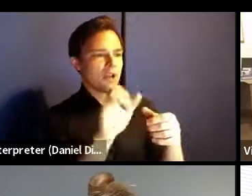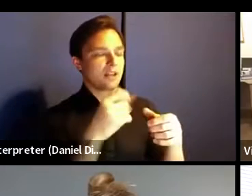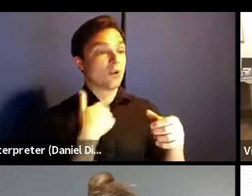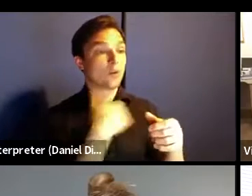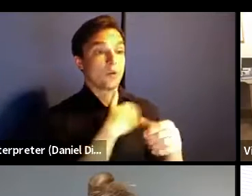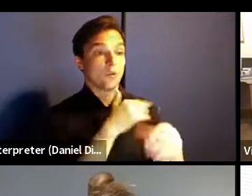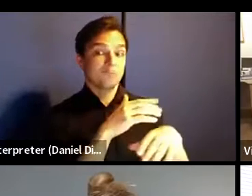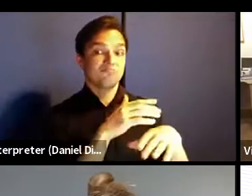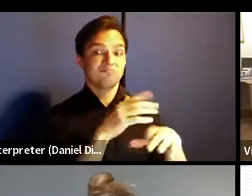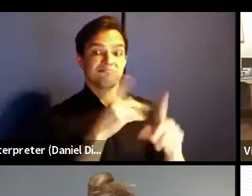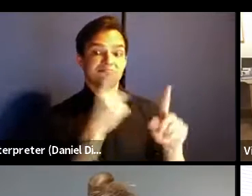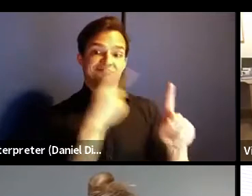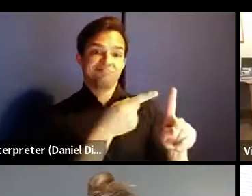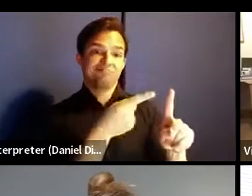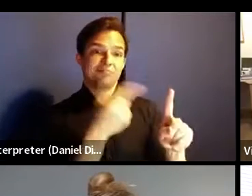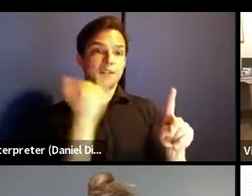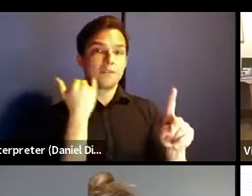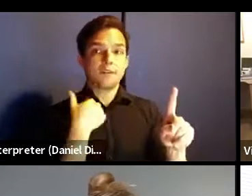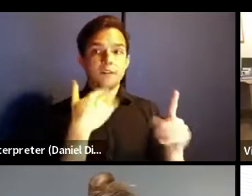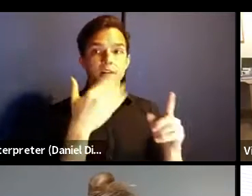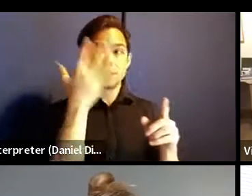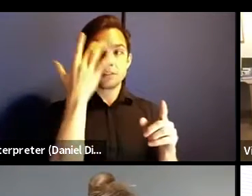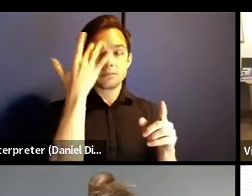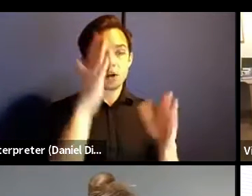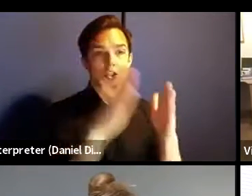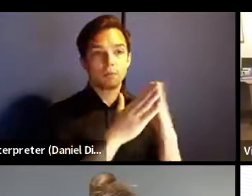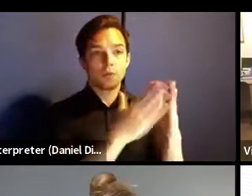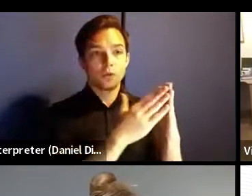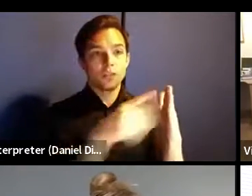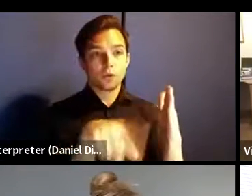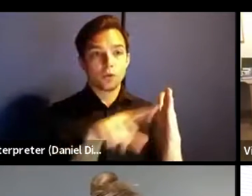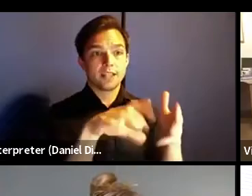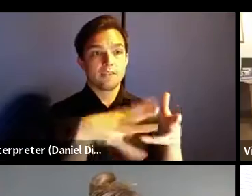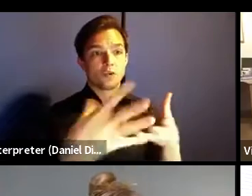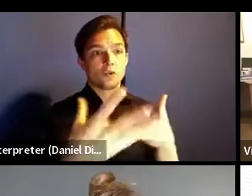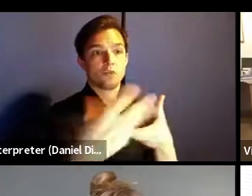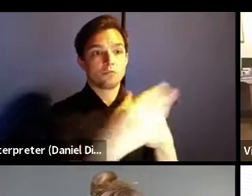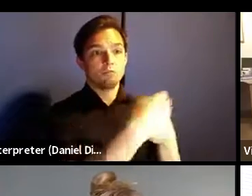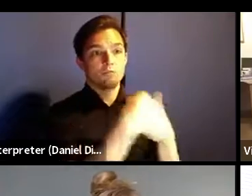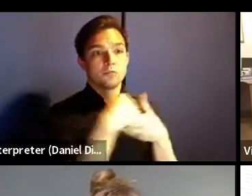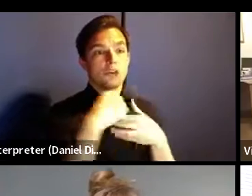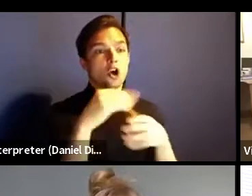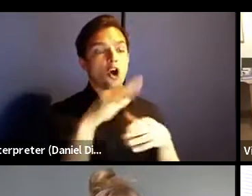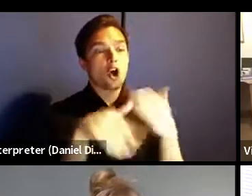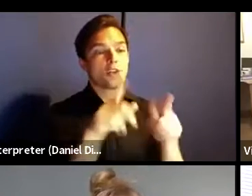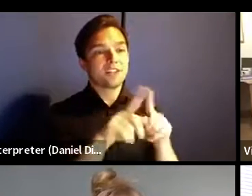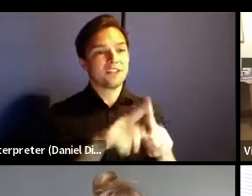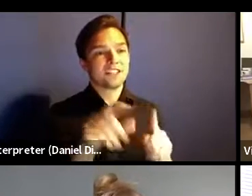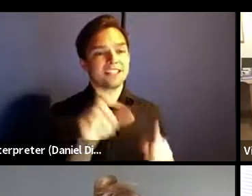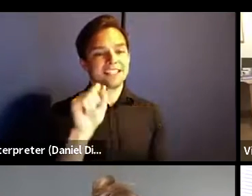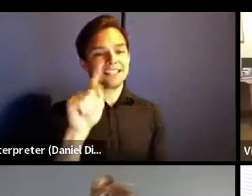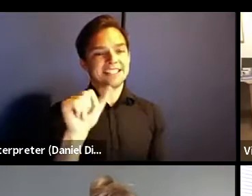because if you're going to have a smart community, you have to bring in all the stakeholders. That's why we brought in corporations,